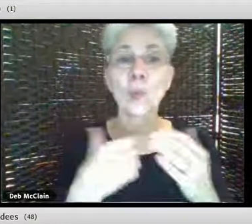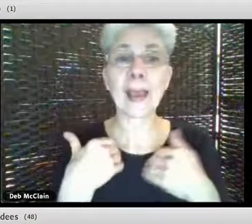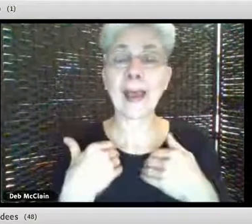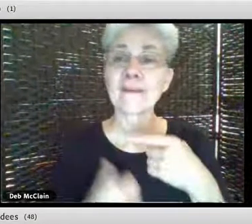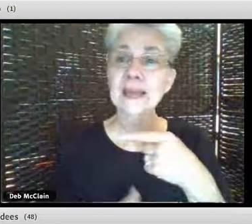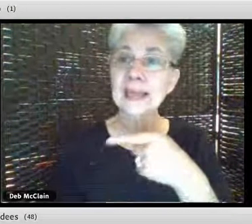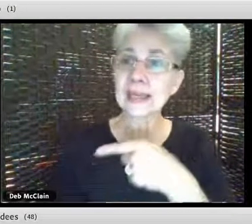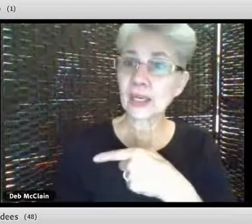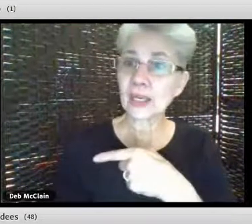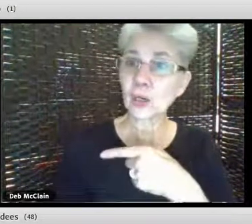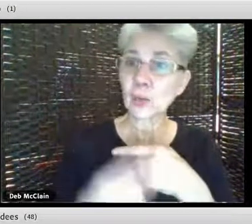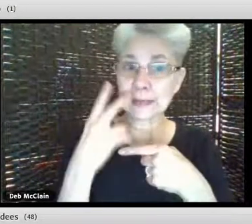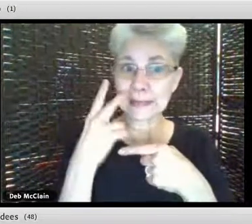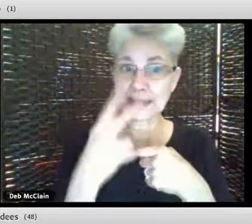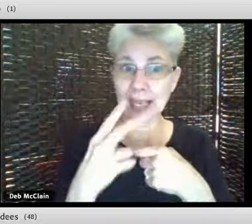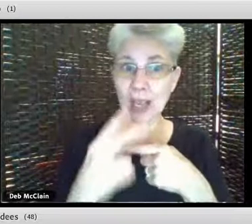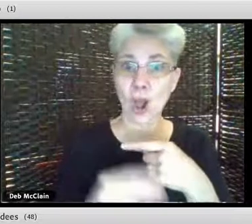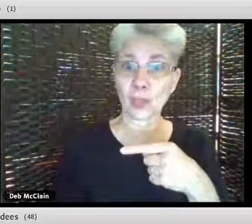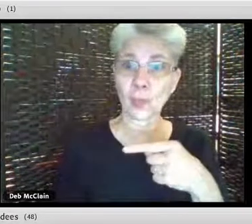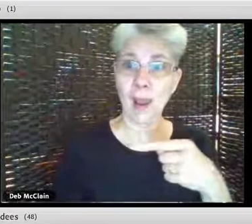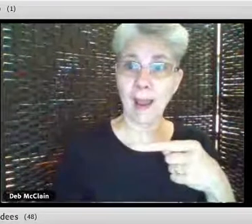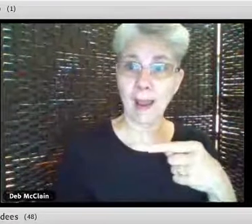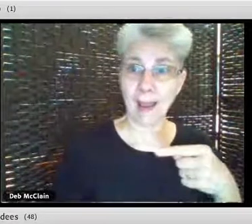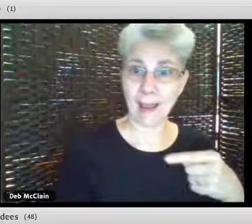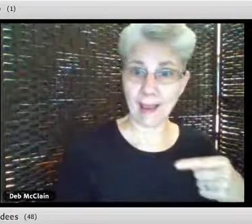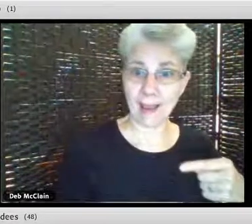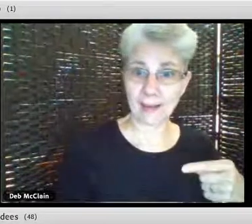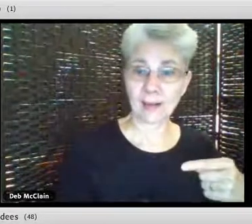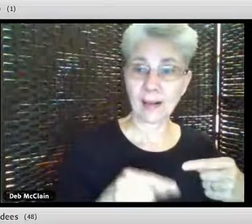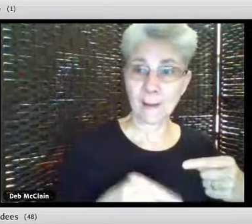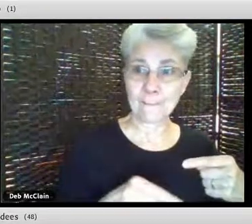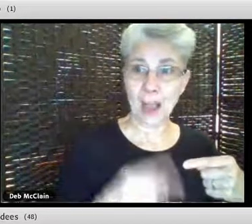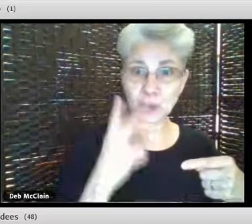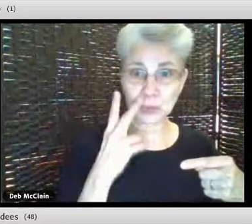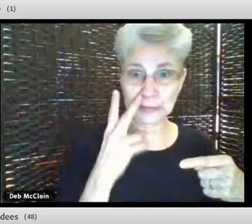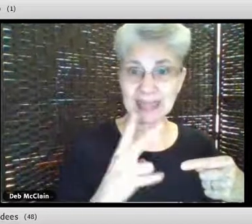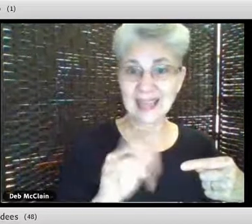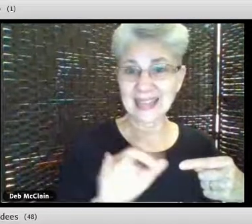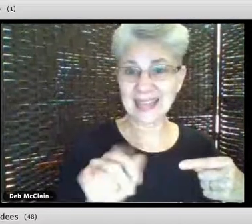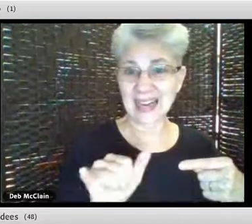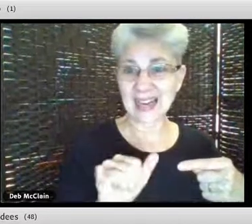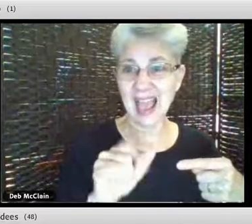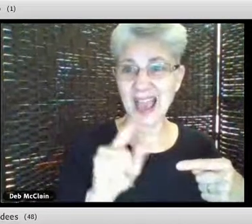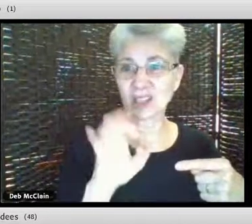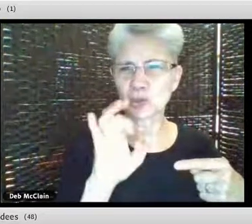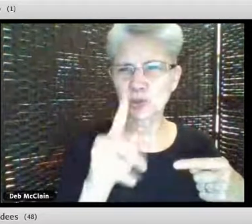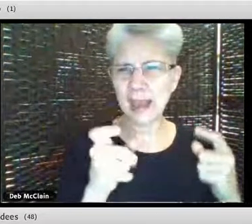So what we have here, you'll see over on the right-hand side -- Let me get rid of this box so you can see it.